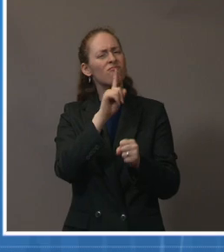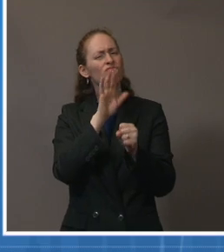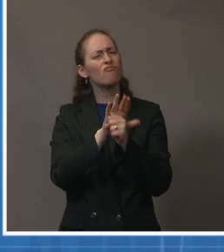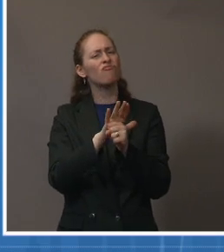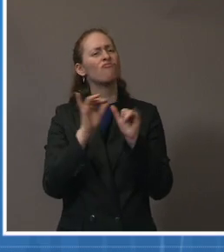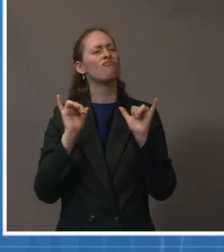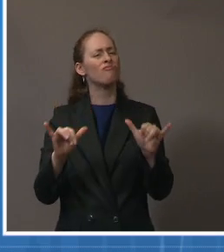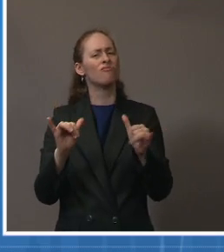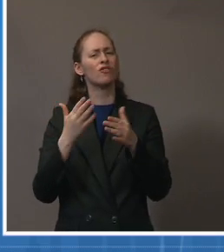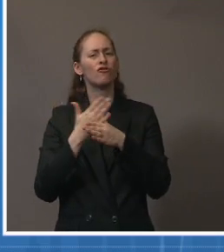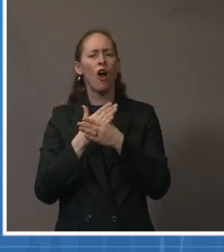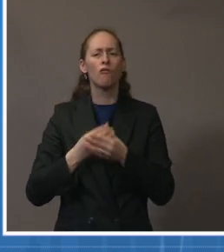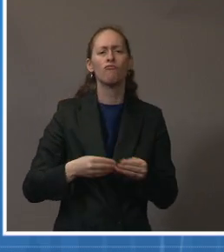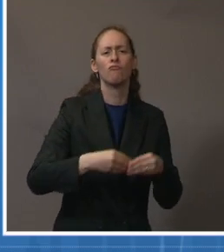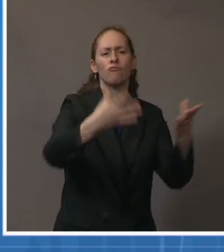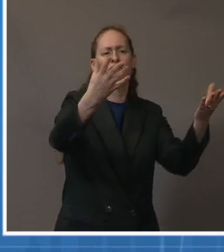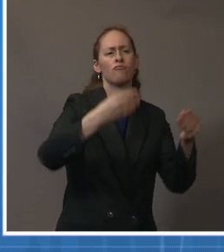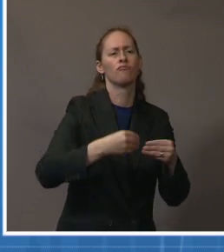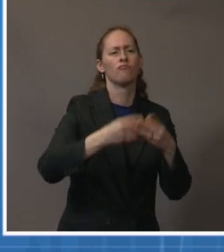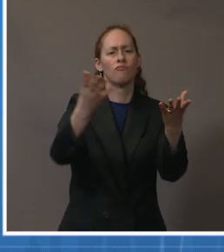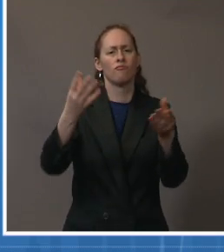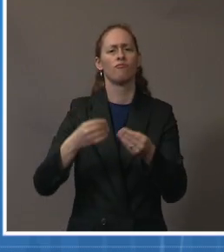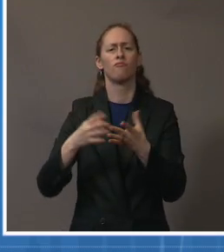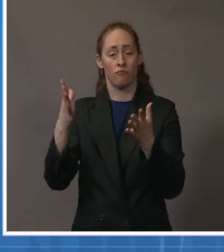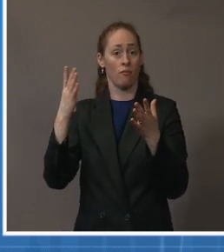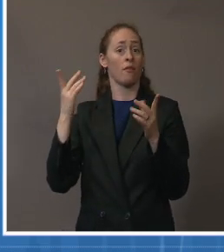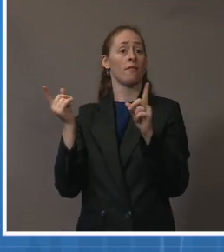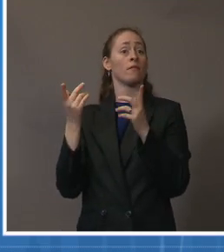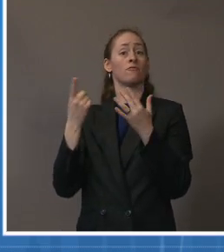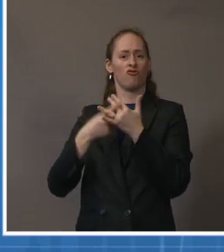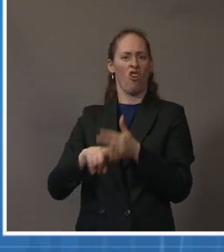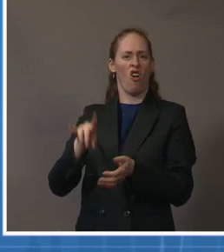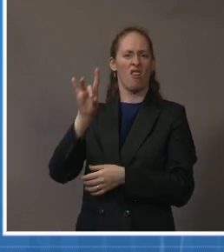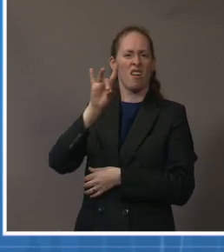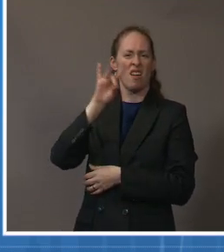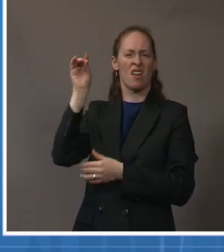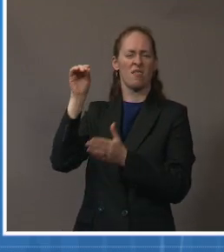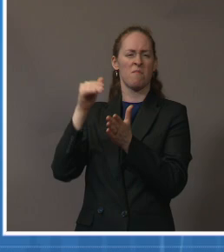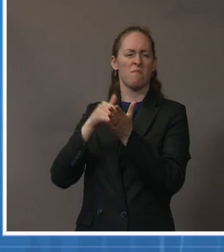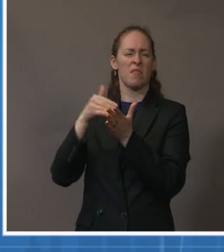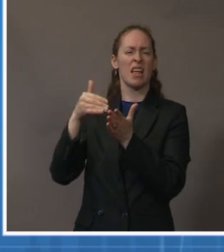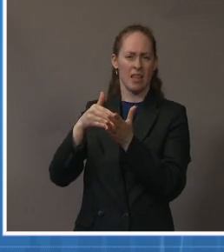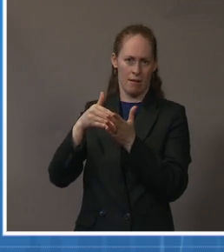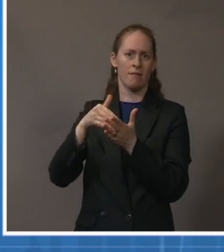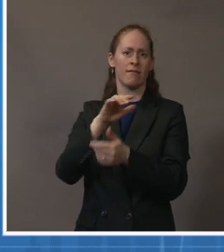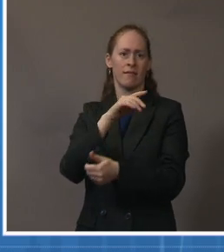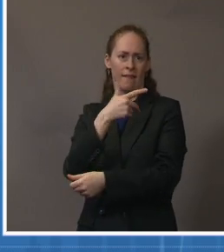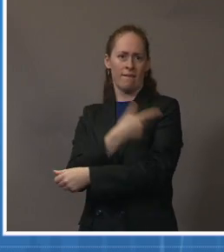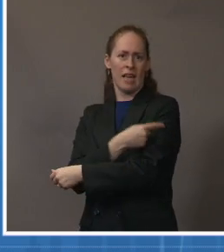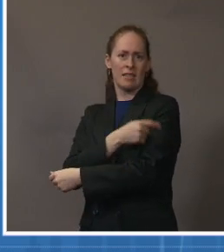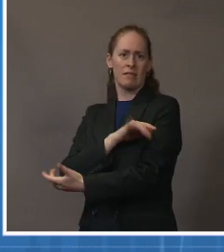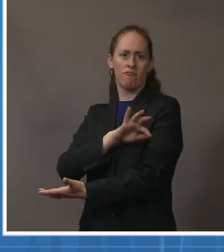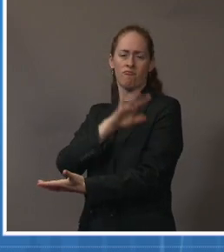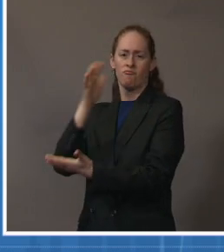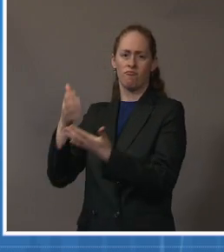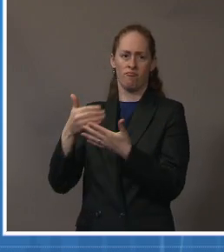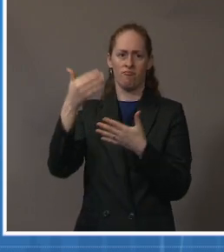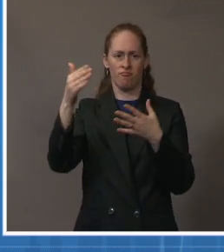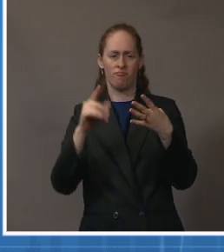starting with 80 million by the end of June. We will continue to donate from our excess supply as that supply is delivered to us.